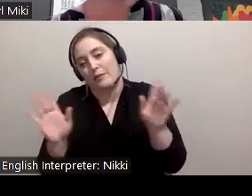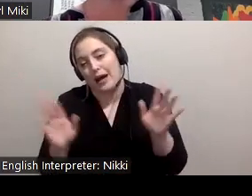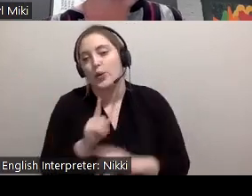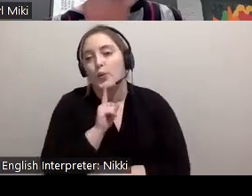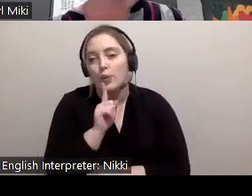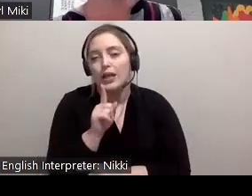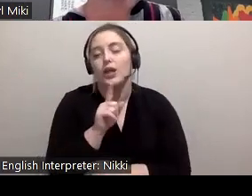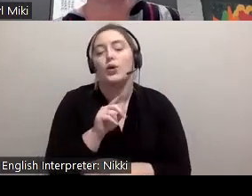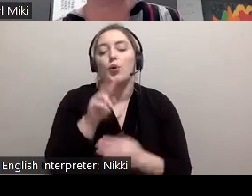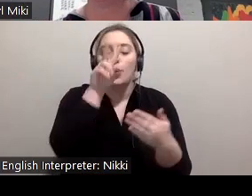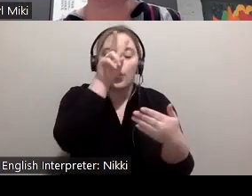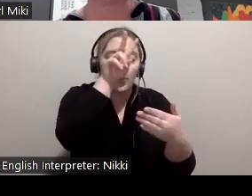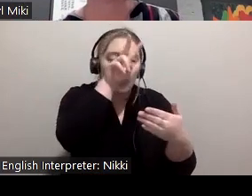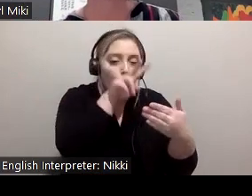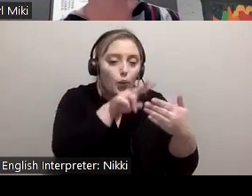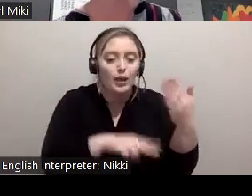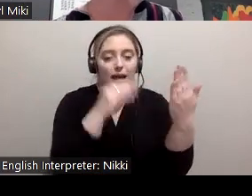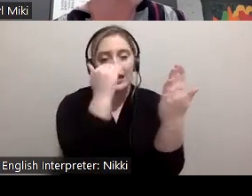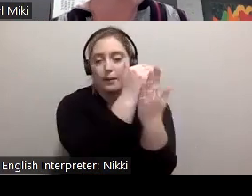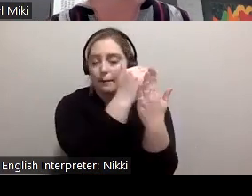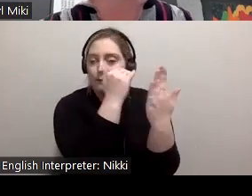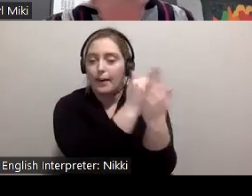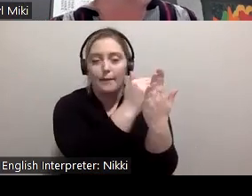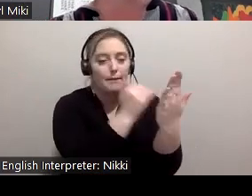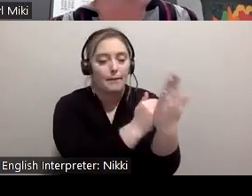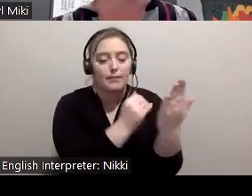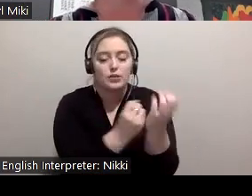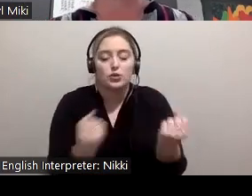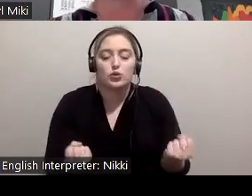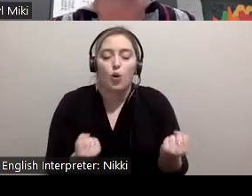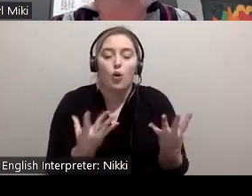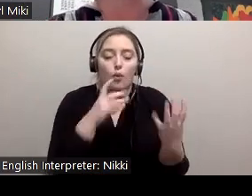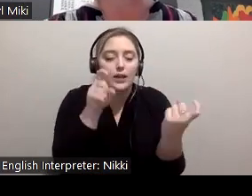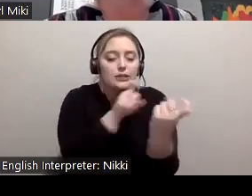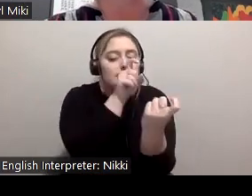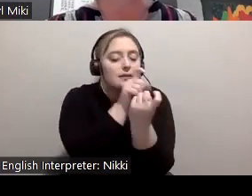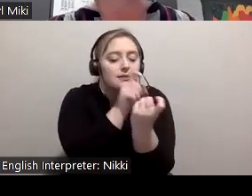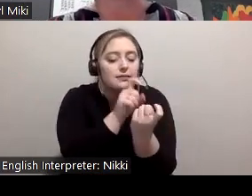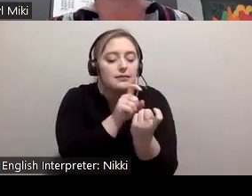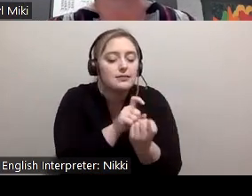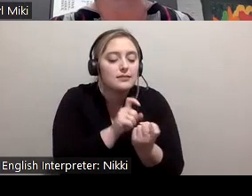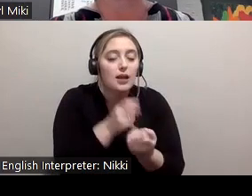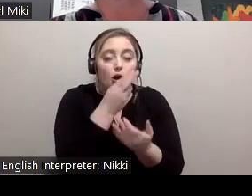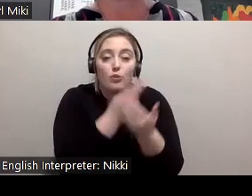guidelines. There's a lot of information a lot of detail in both the grant guidelines for the specific grant that you're